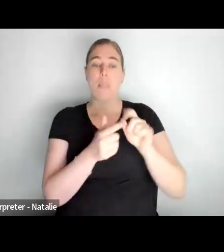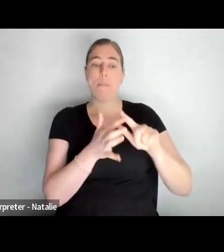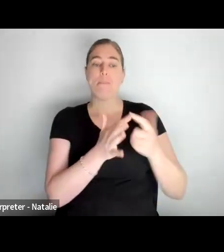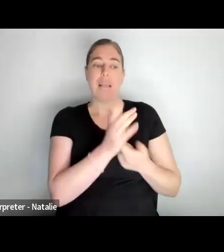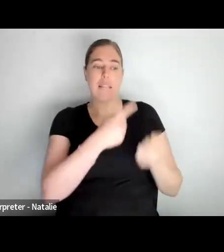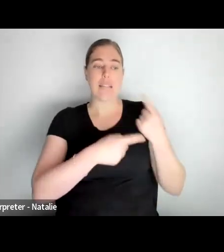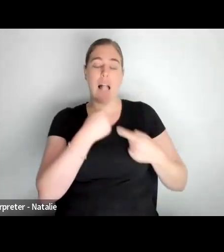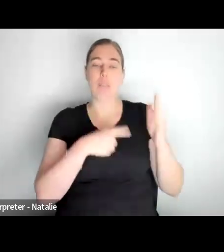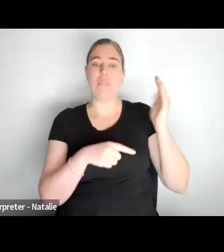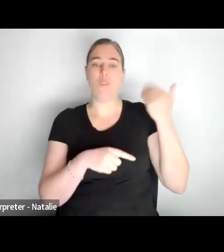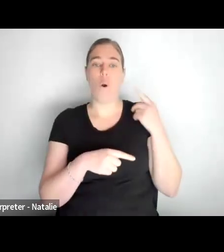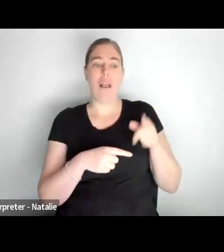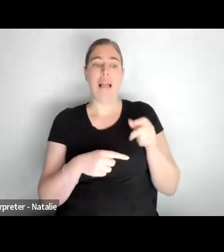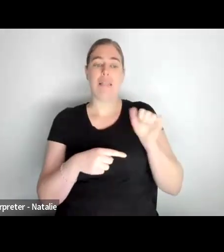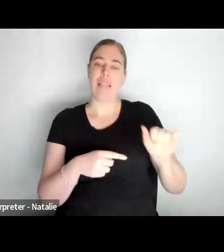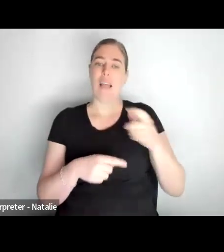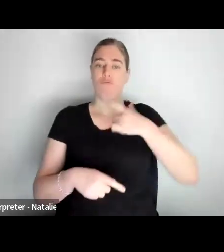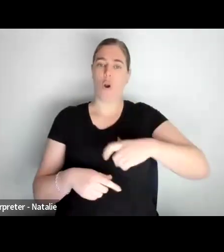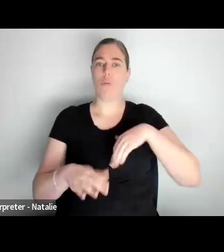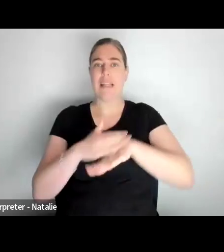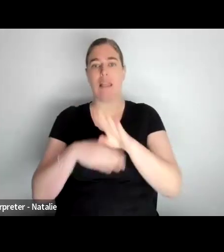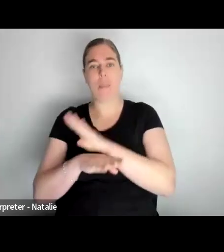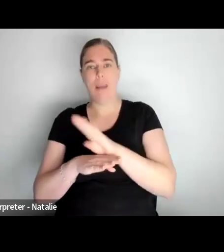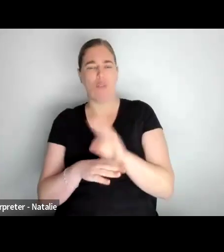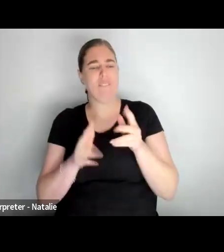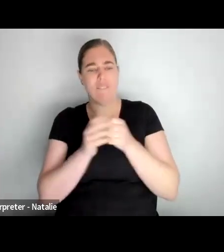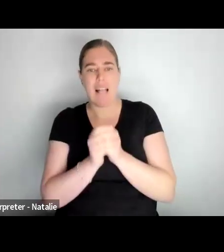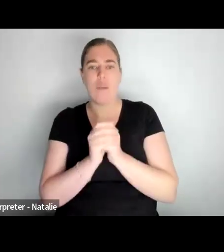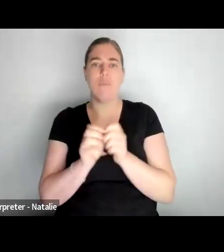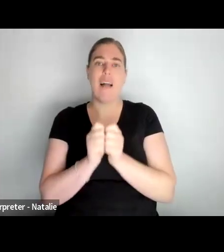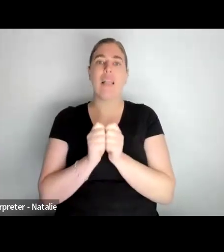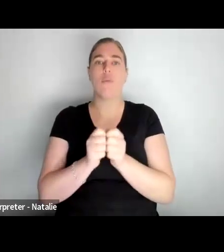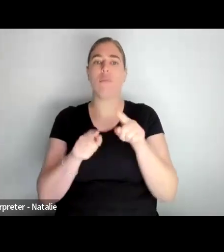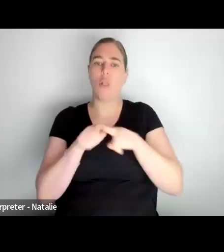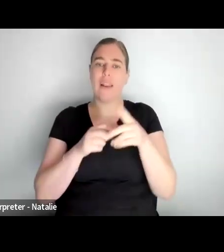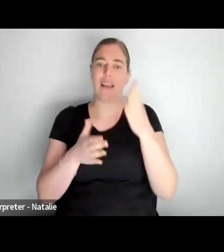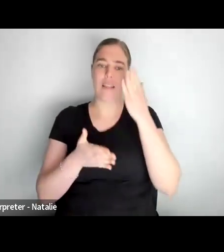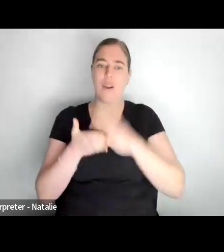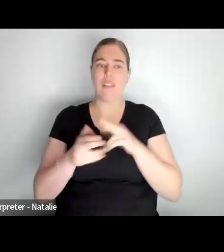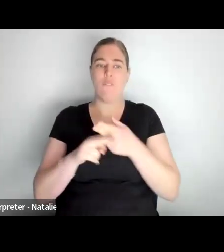role has been a valuable learning experience for writing their own grant applications and learning